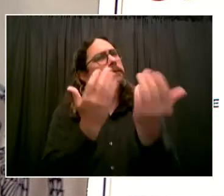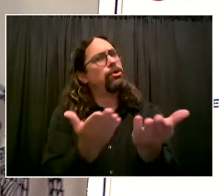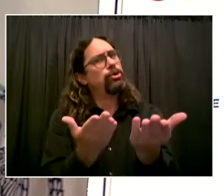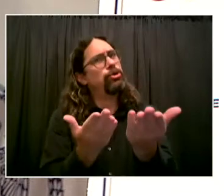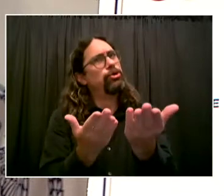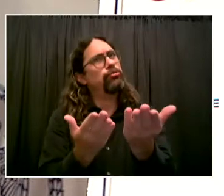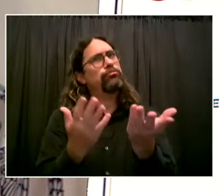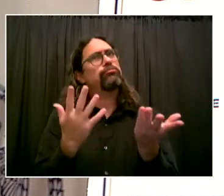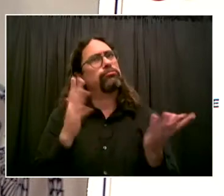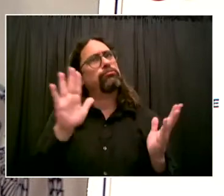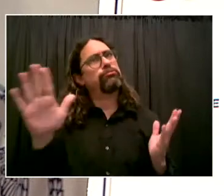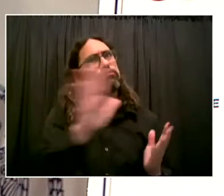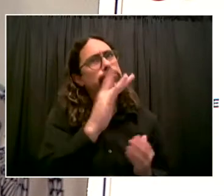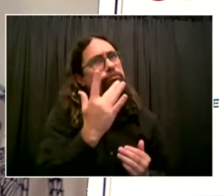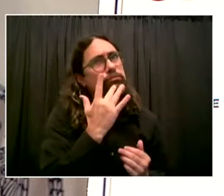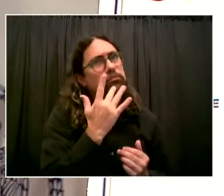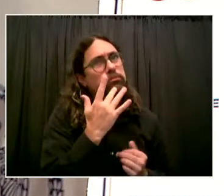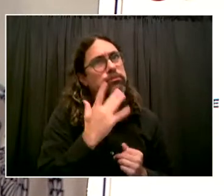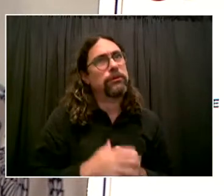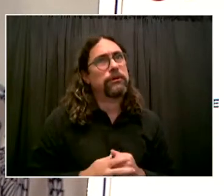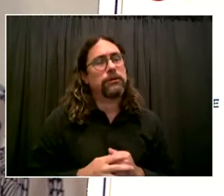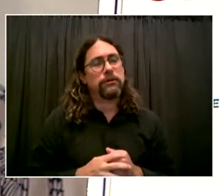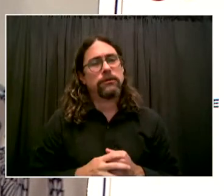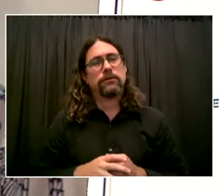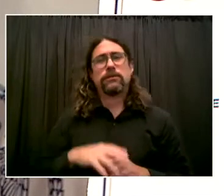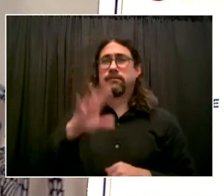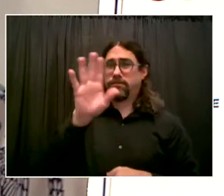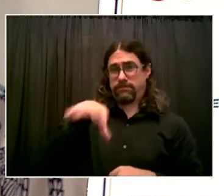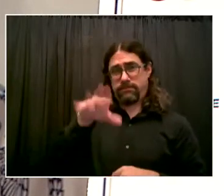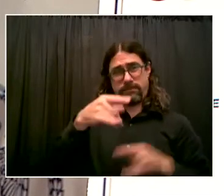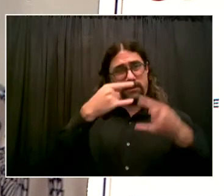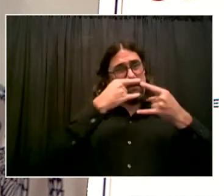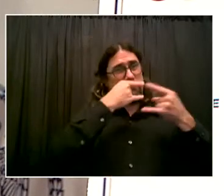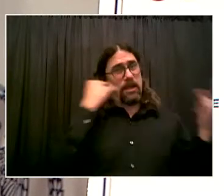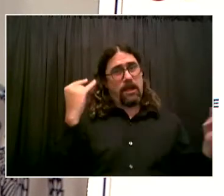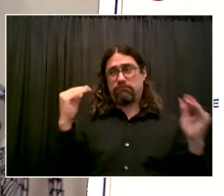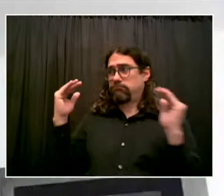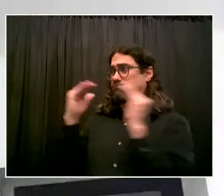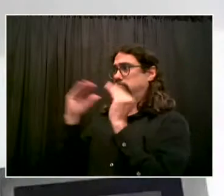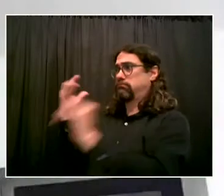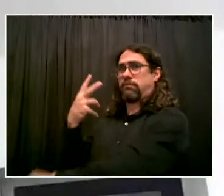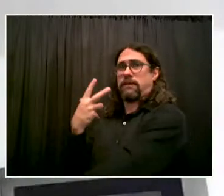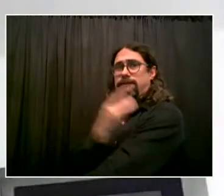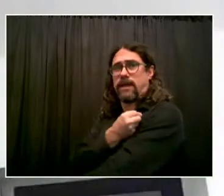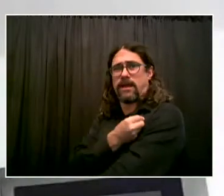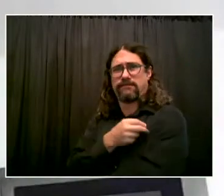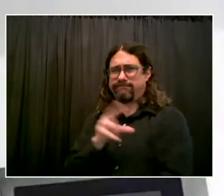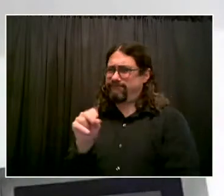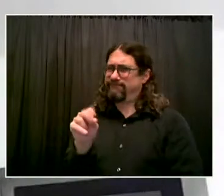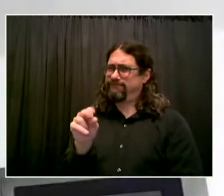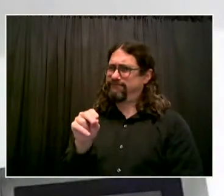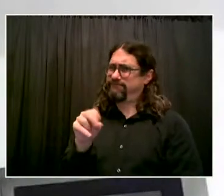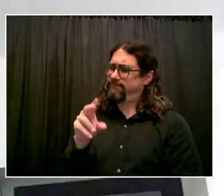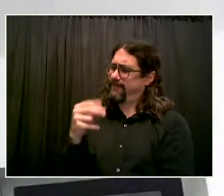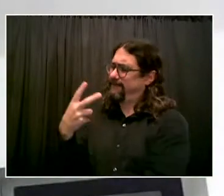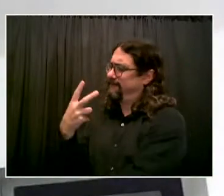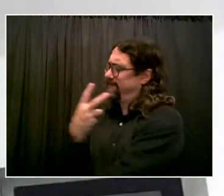NETED O BE VACCINATED. A MASK DOESN'T SOLVE THE PROBLEMF O VACCINATION DOES.